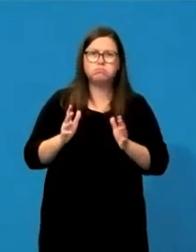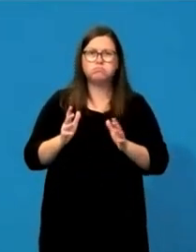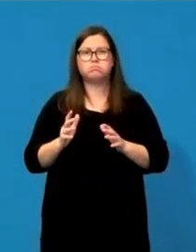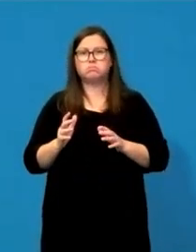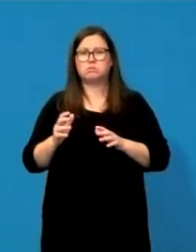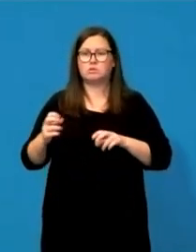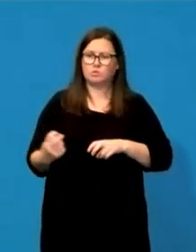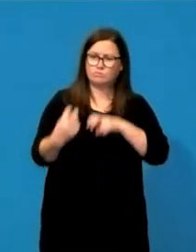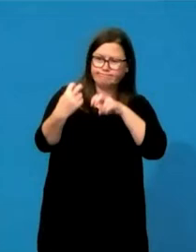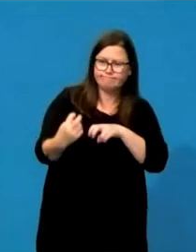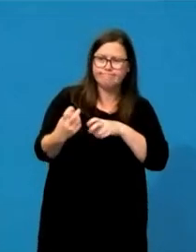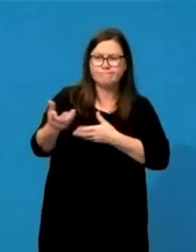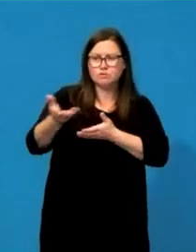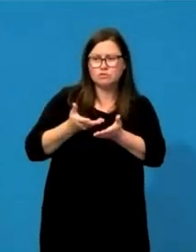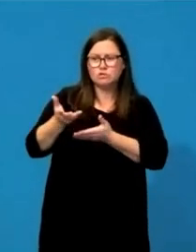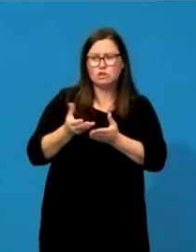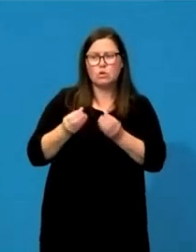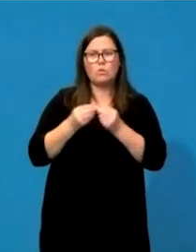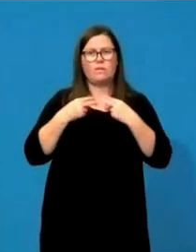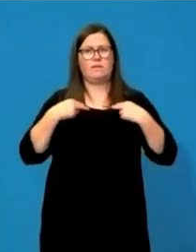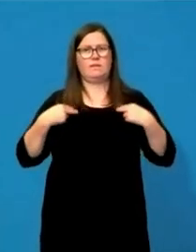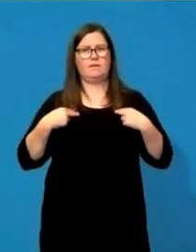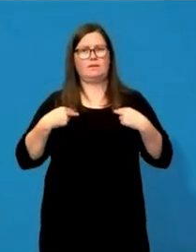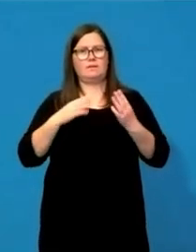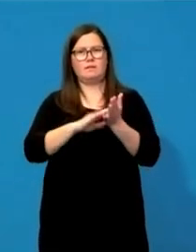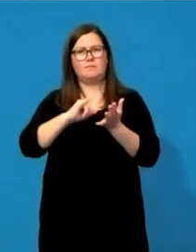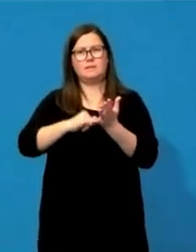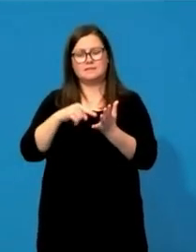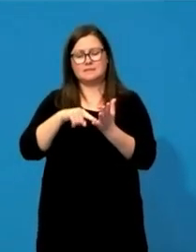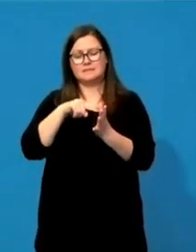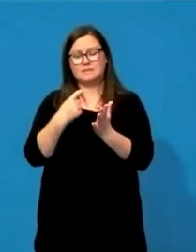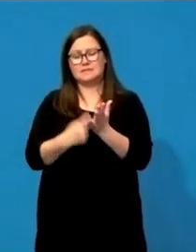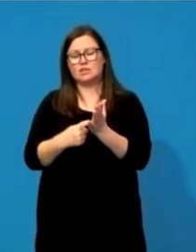provide the information that you have today, to which we have listened very carefully.